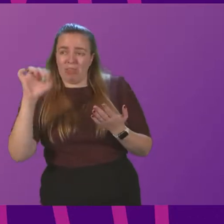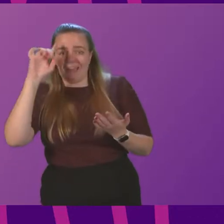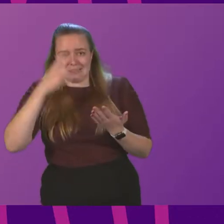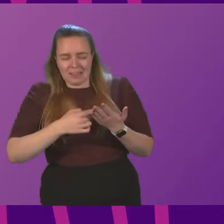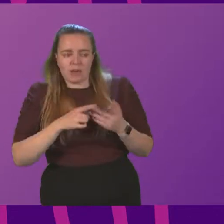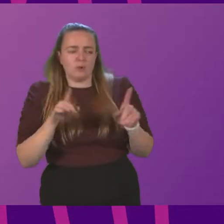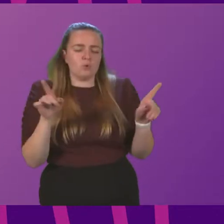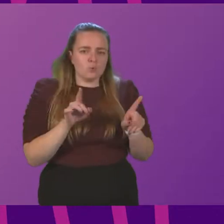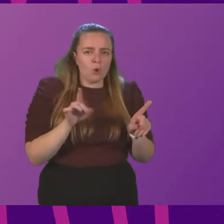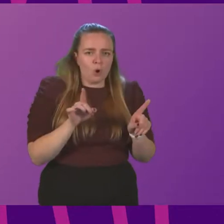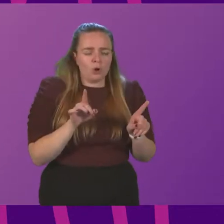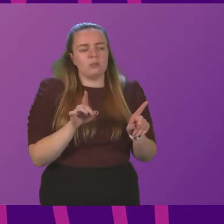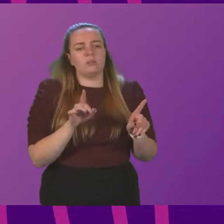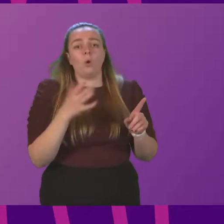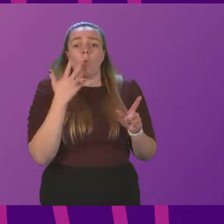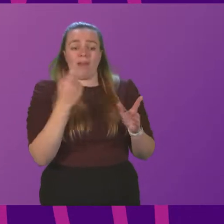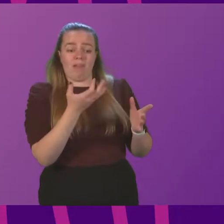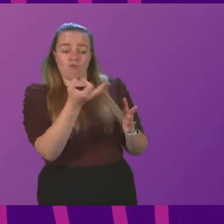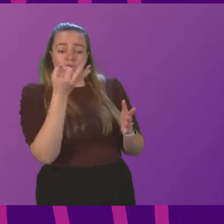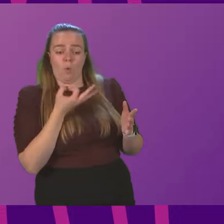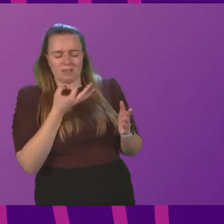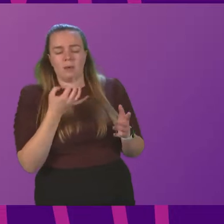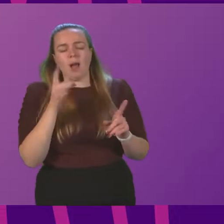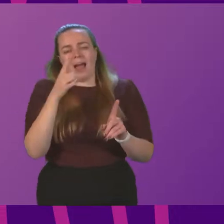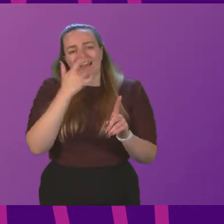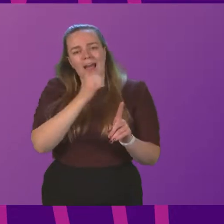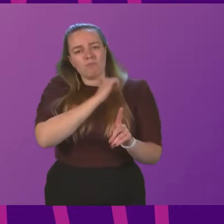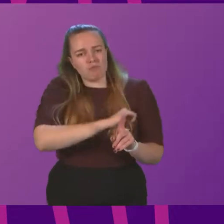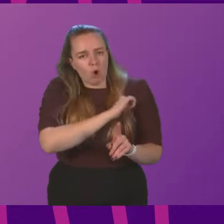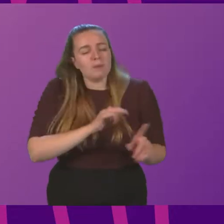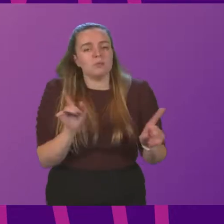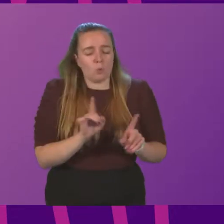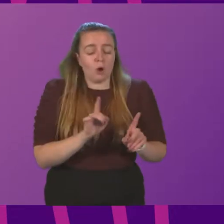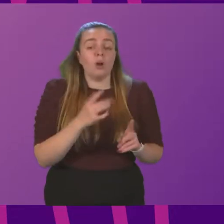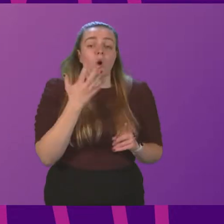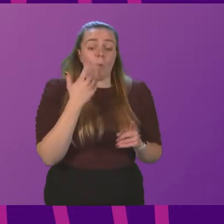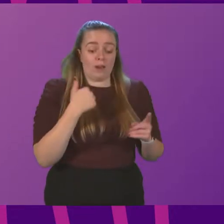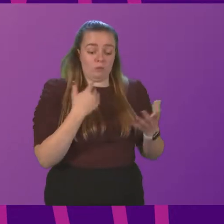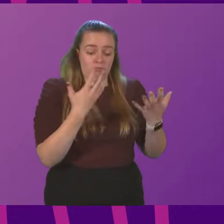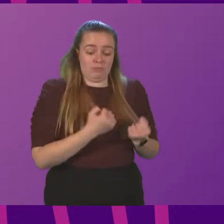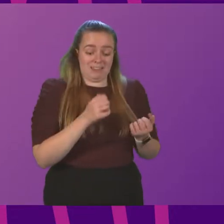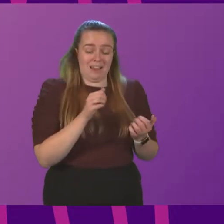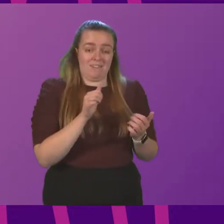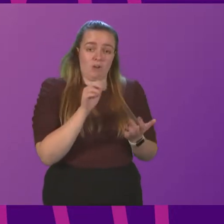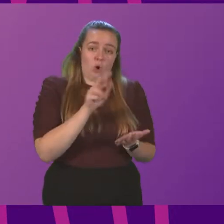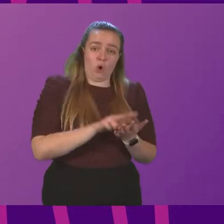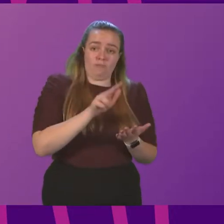determine once they have received the request. Once we get confirmation from the armed forces